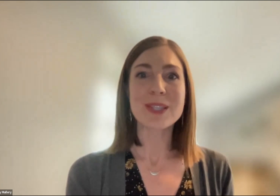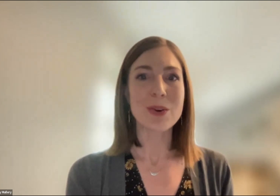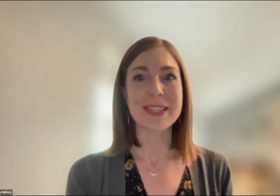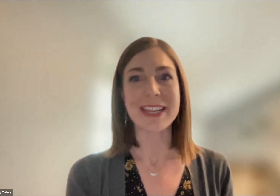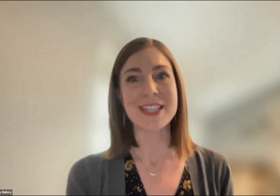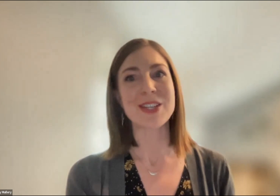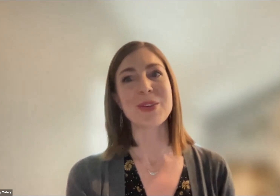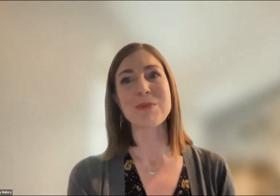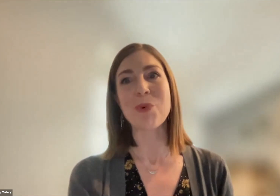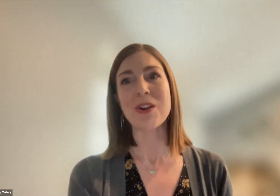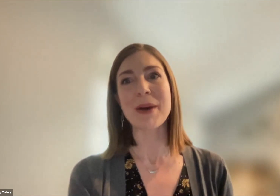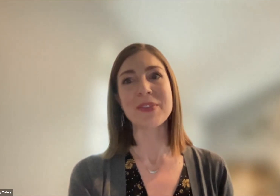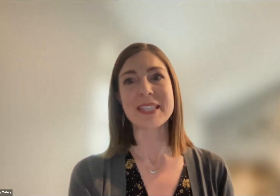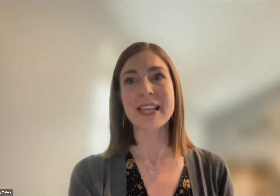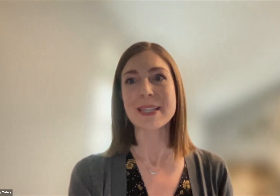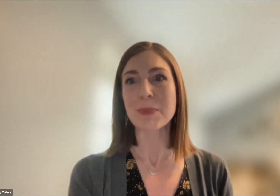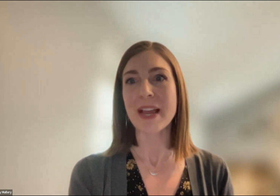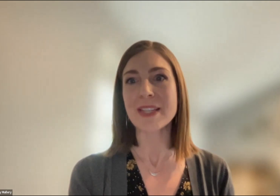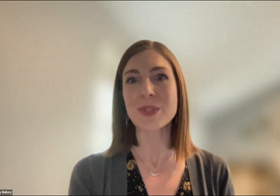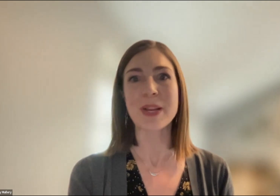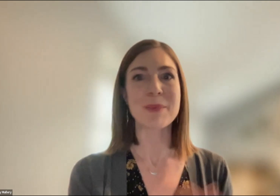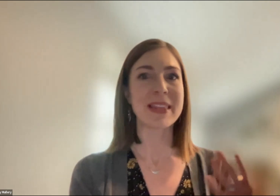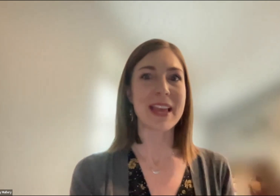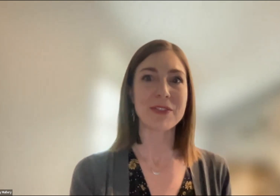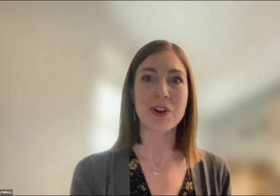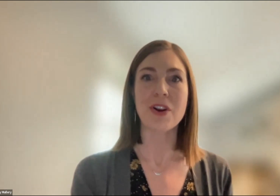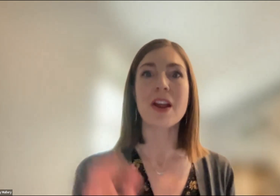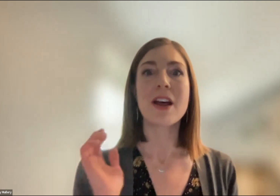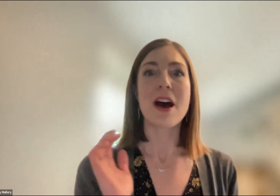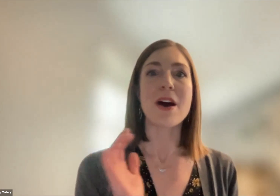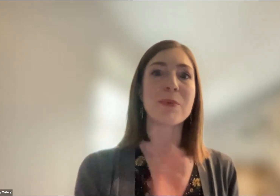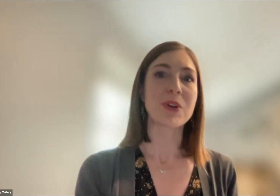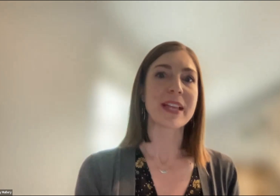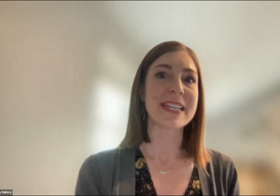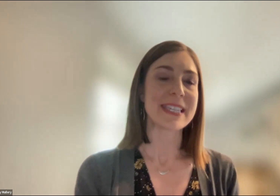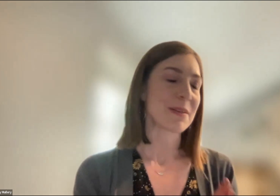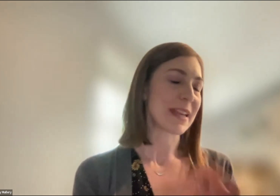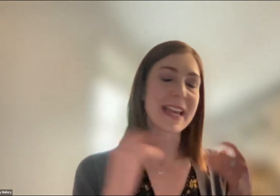i'm so excited to learn more about these lesson plans created by the Fdr.